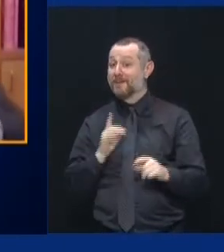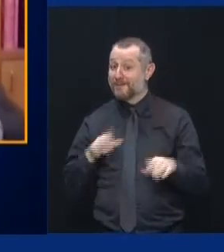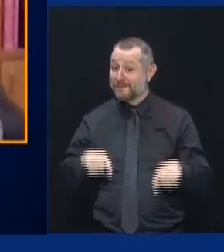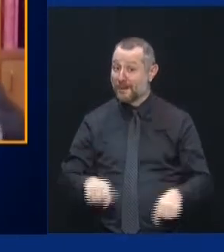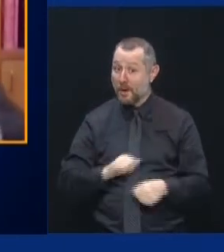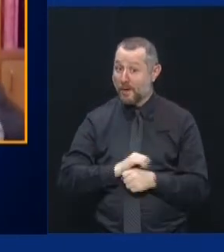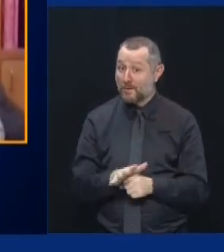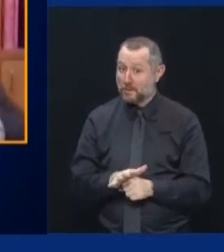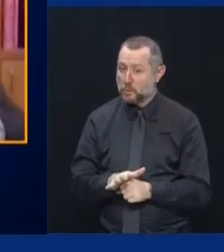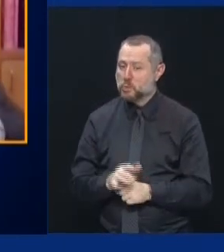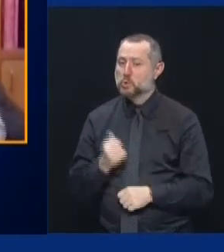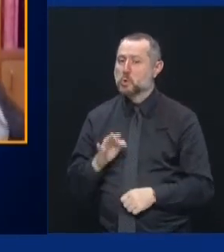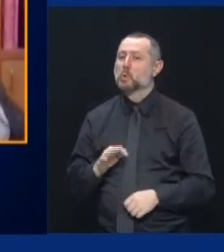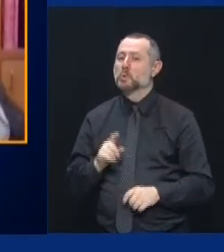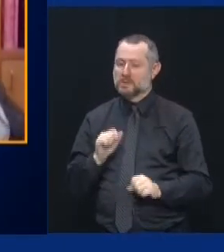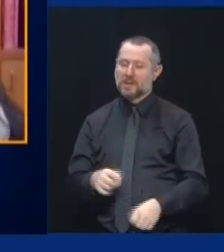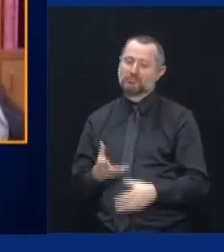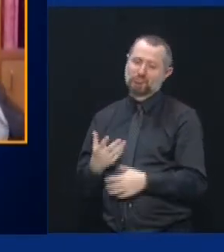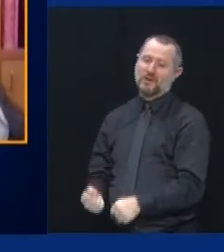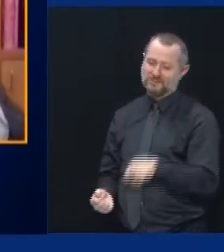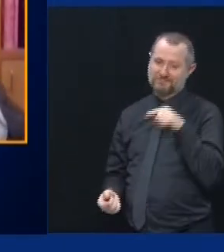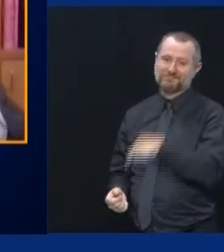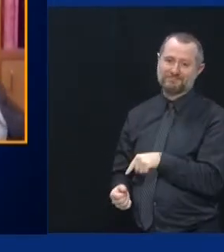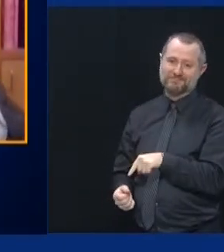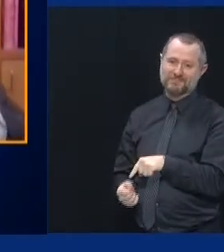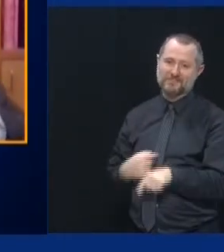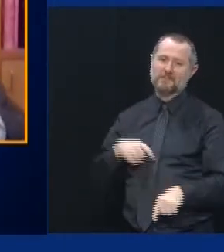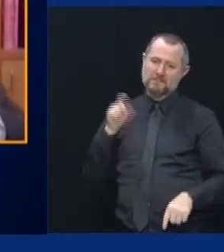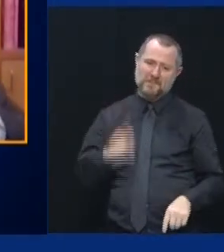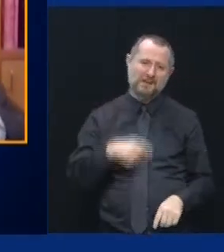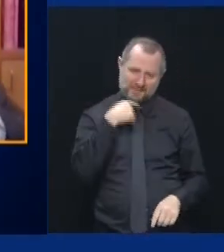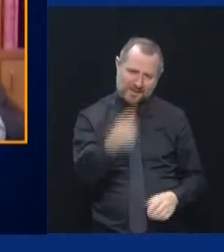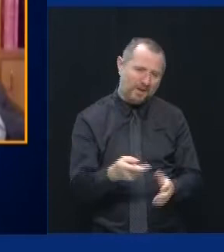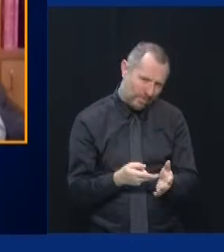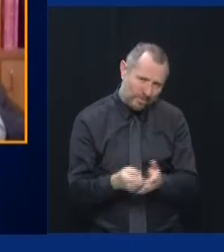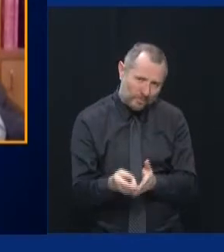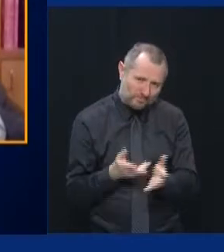BECAUSE THERE ARE A LOT OF REASONS FOR DISTRUST BUT NOT ON THIS ONE.